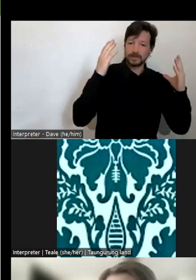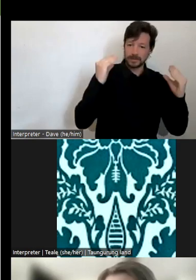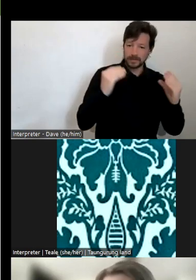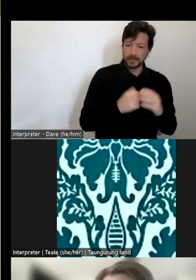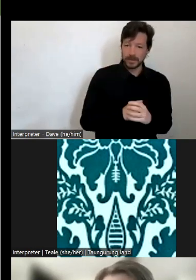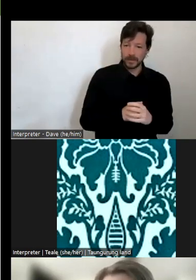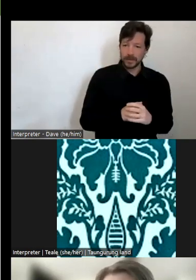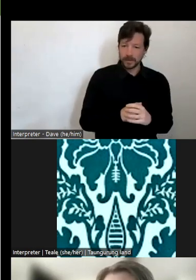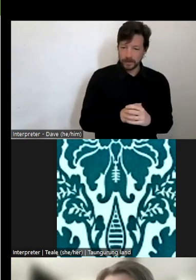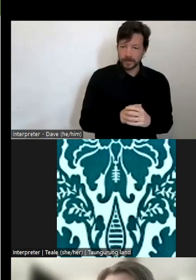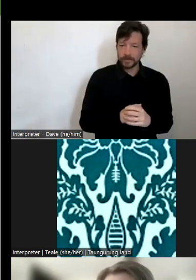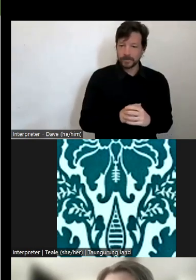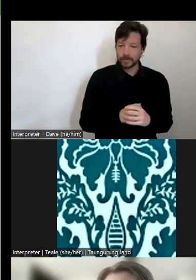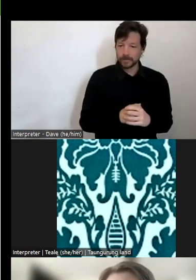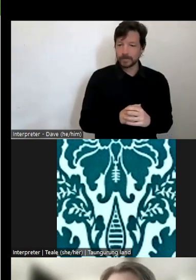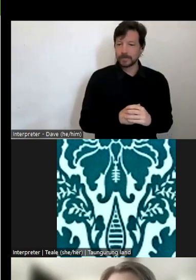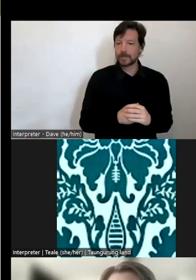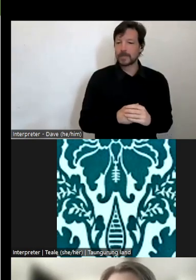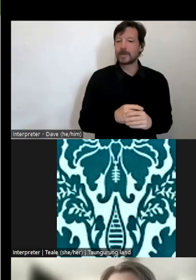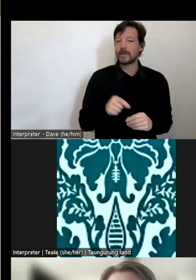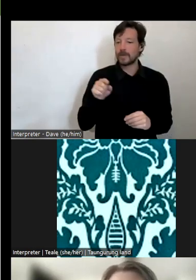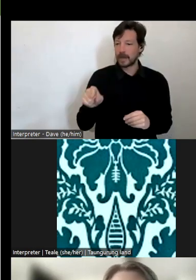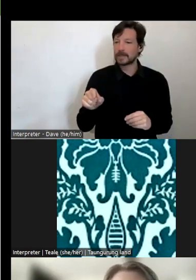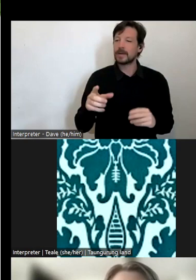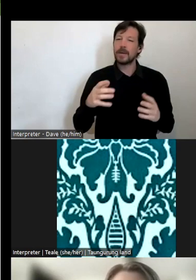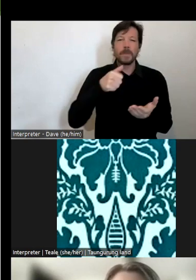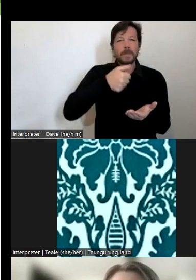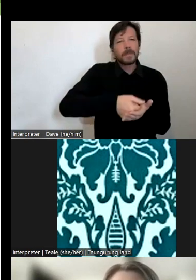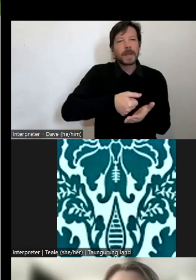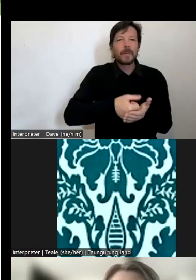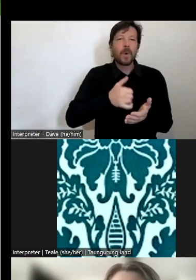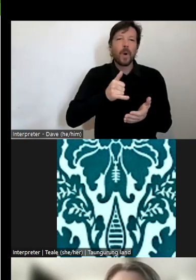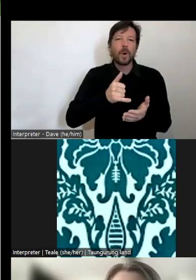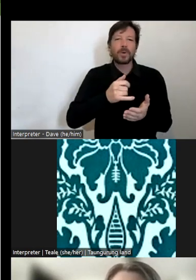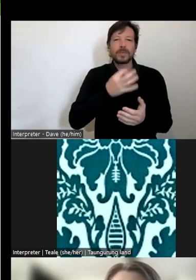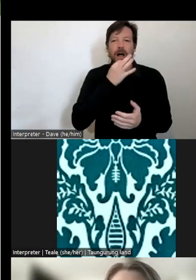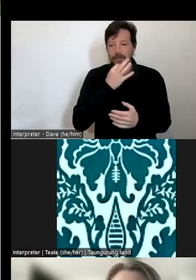So I call that minimal or slight at that time. We had two with temporary conductive